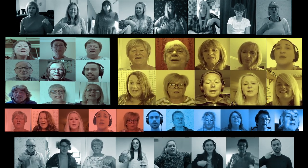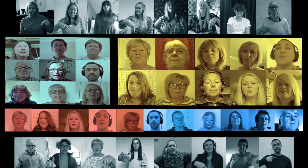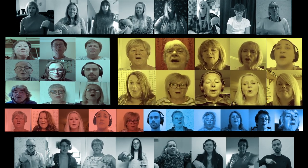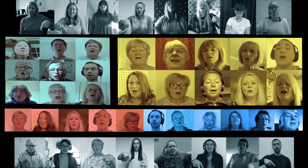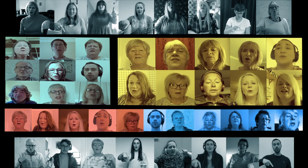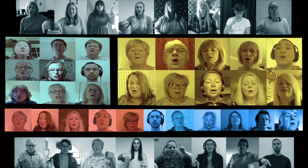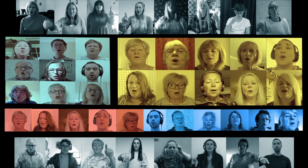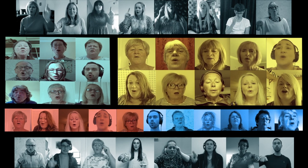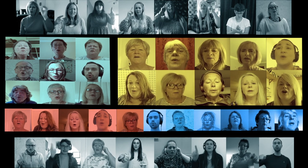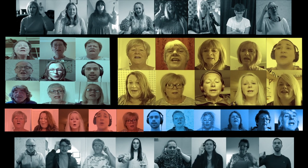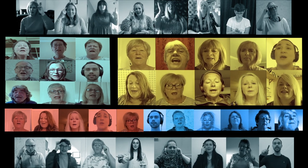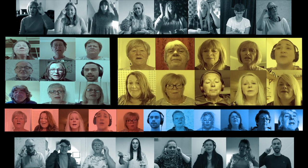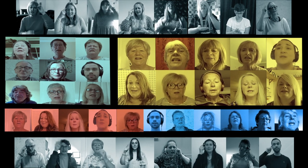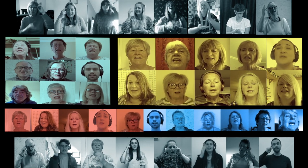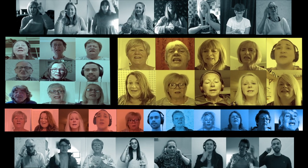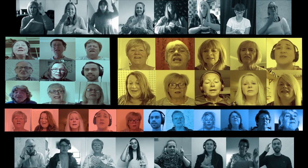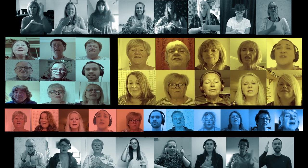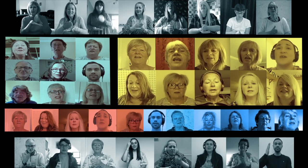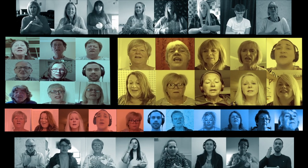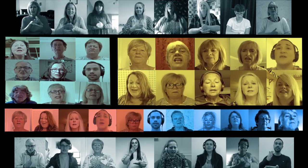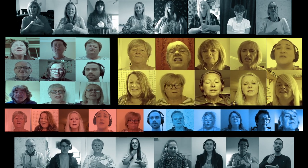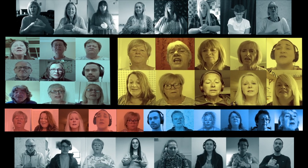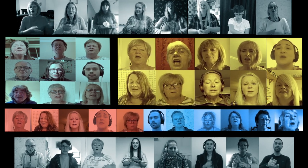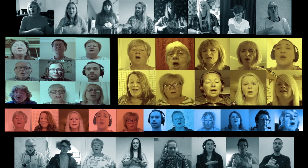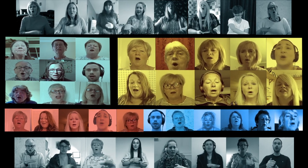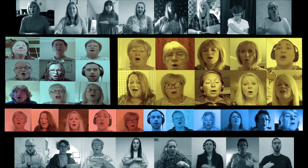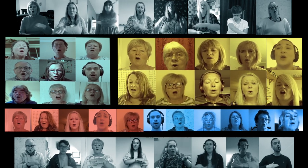Keep on going and believing